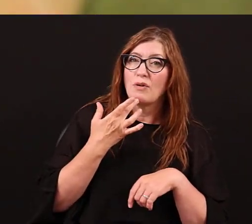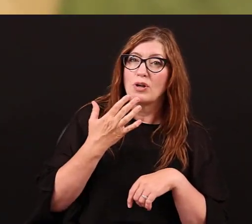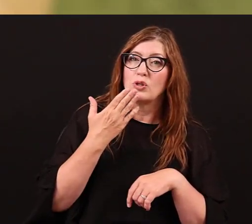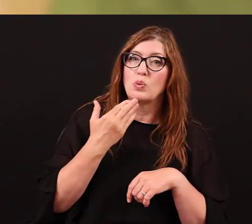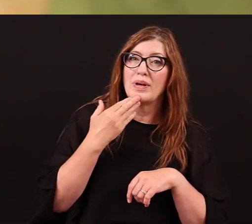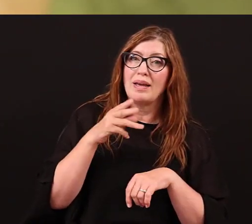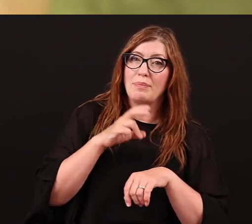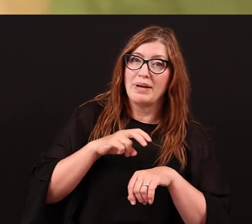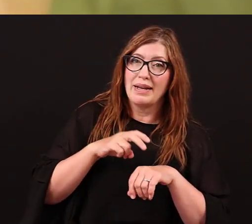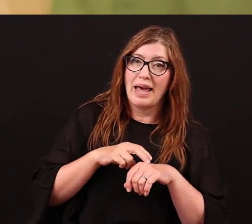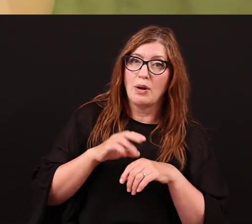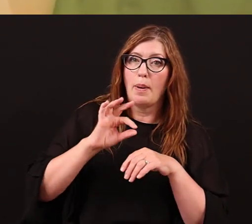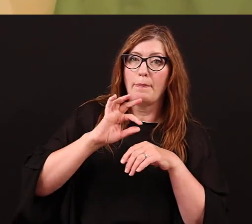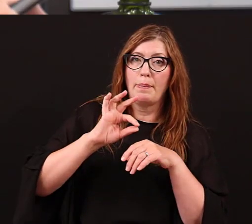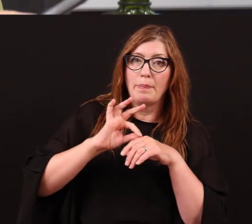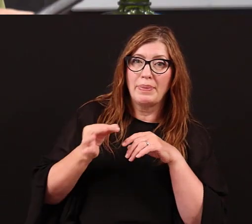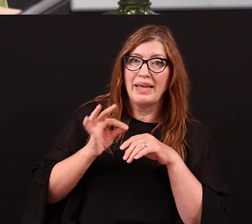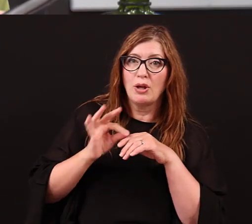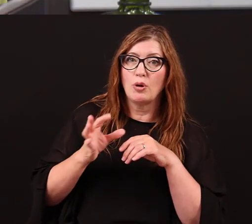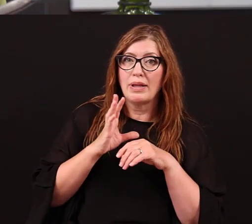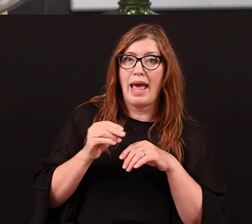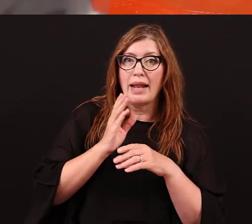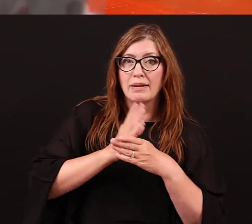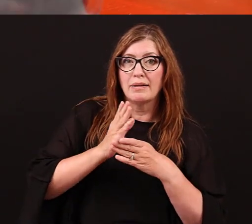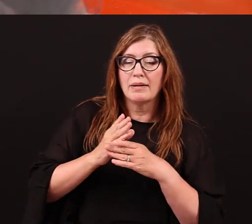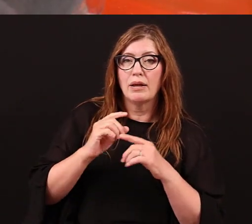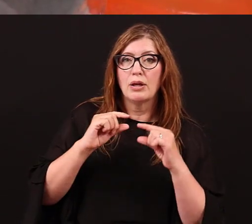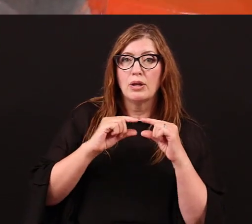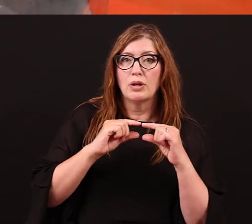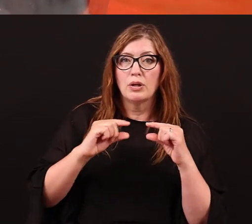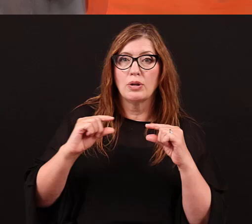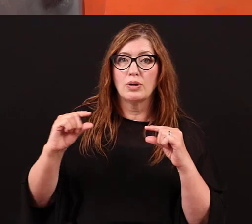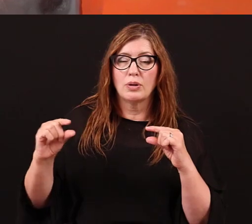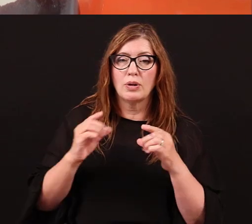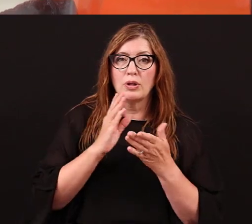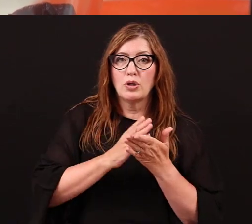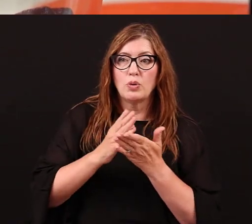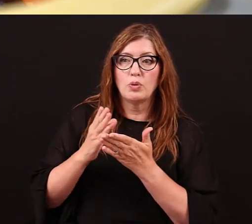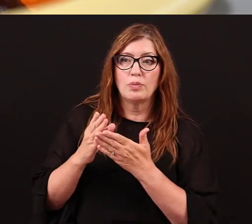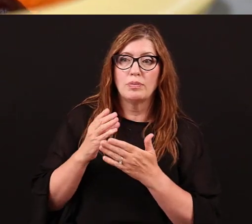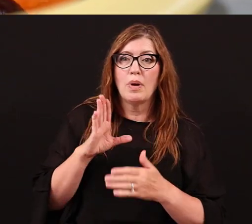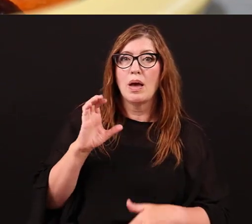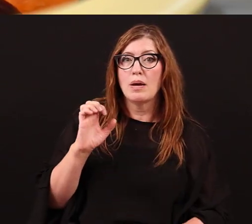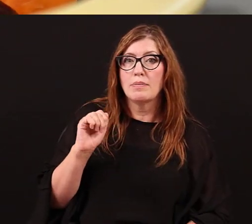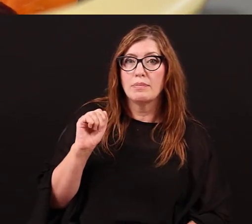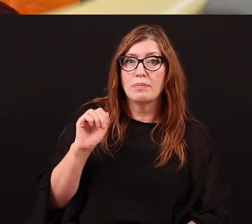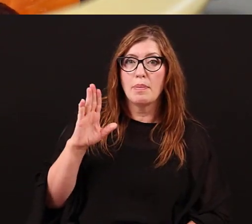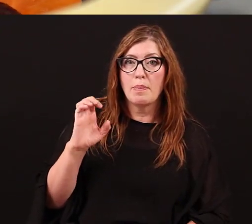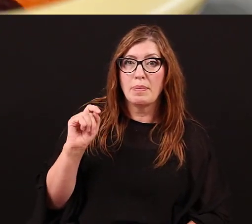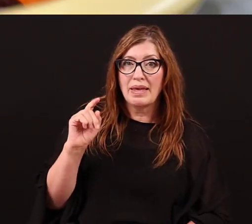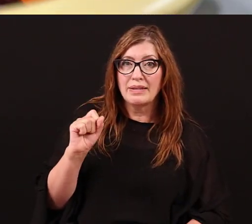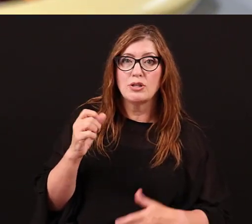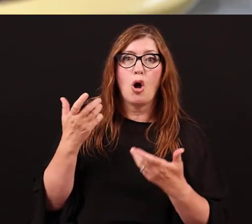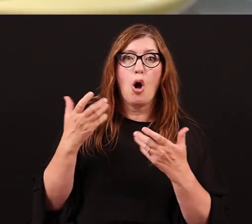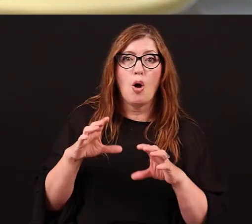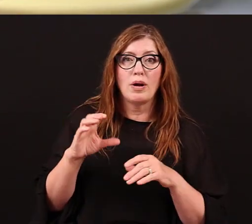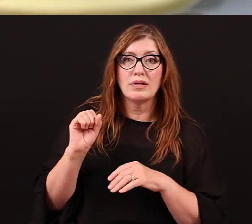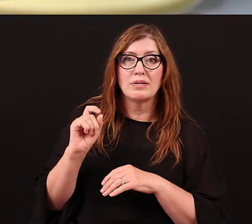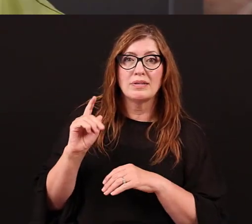which have been peeled and cubed. And finally, I'm gonna add some beets that have already been steamed. We're gonna add our little bit of olive oil again,